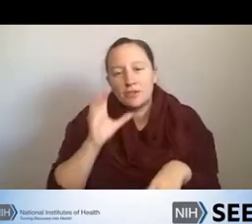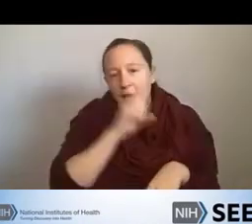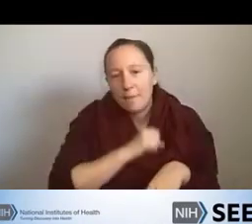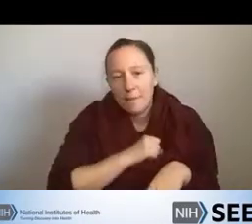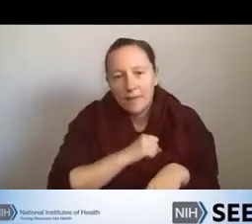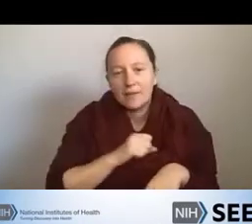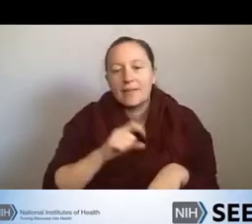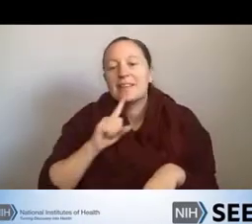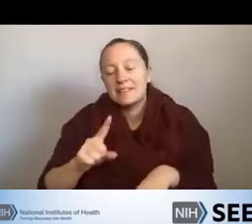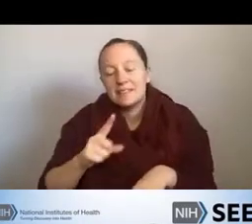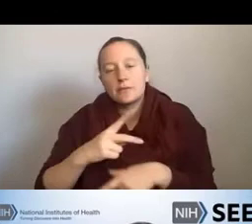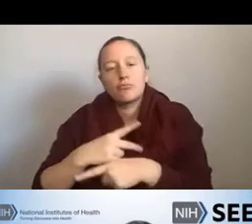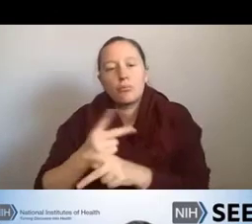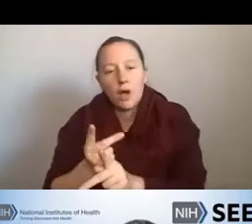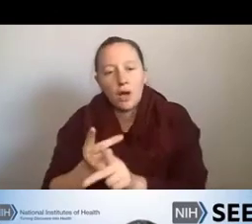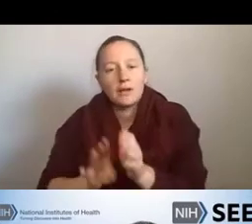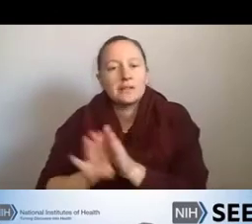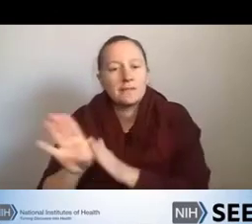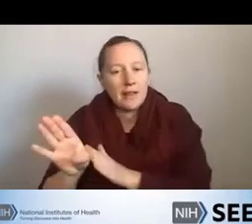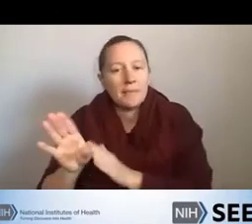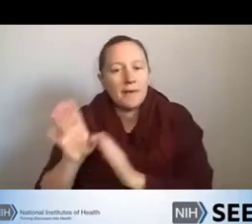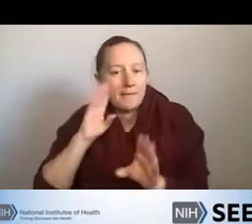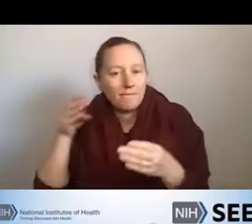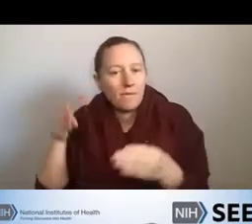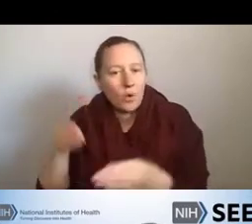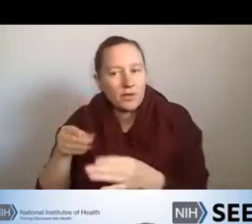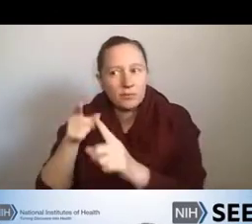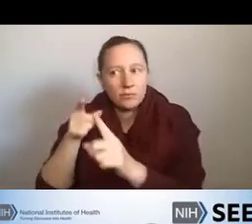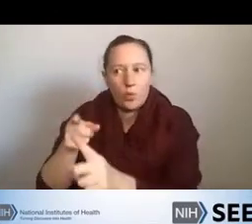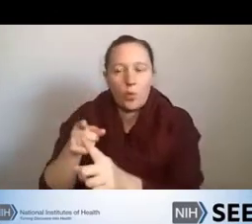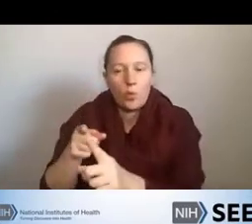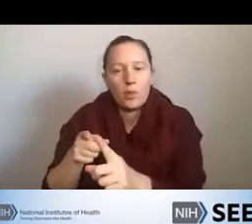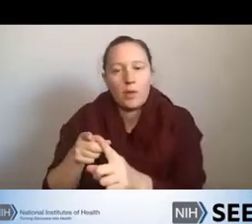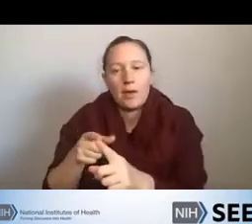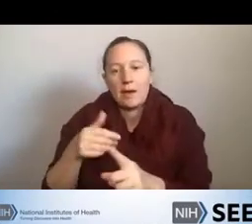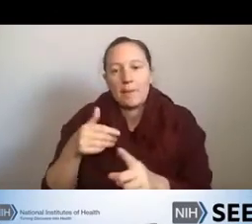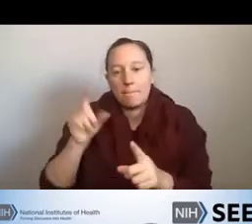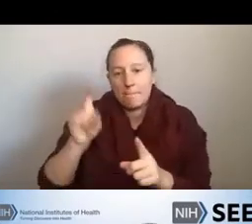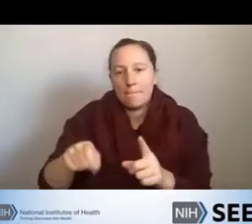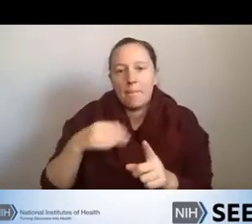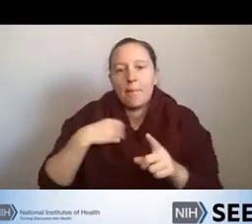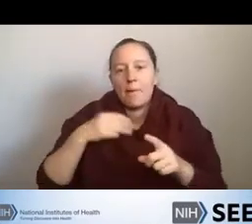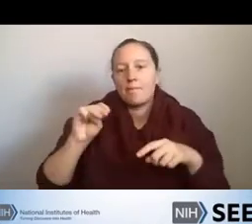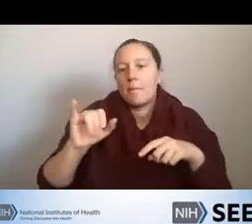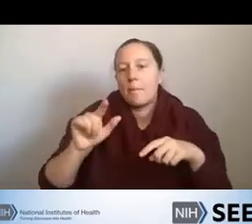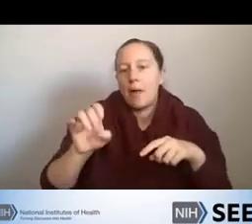They have product development focus in mind, and they're milestone-driven. So whenever the project comes in,